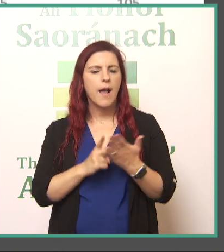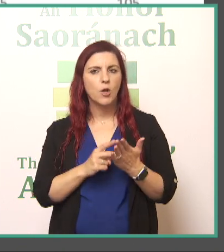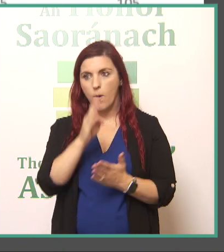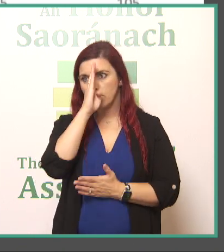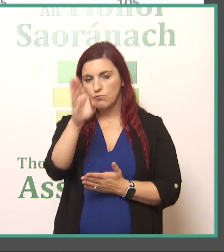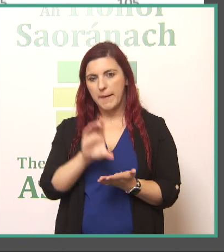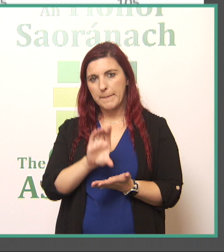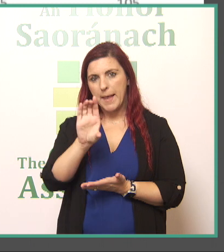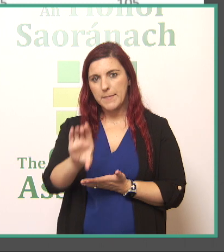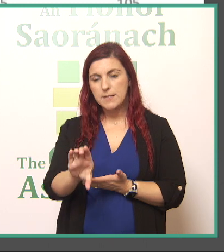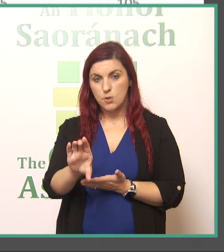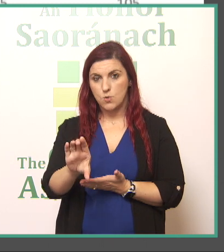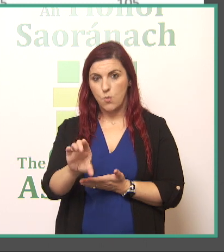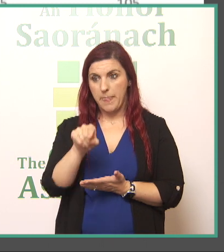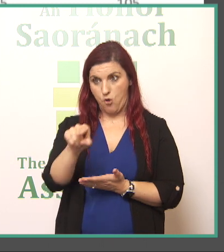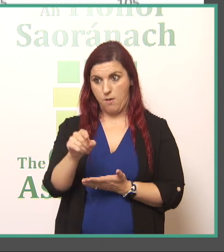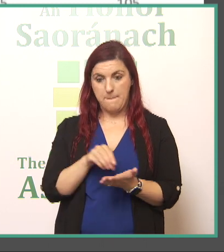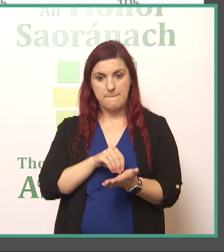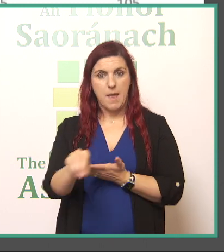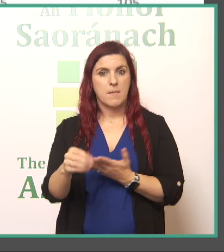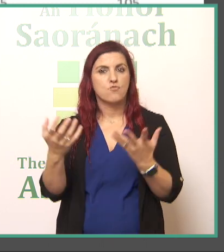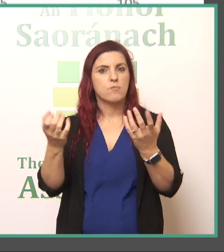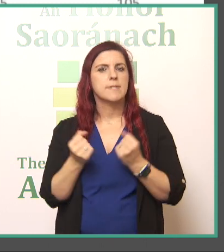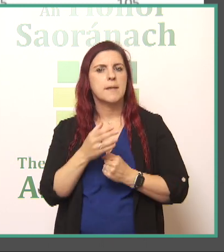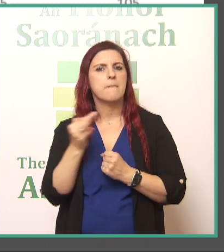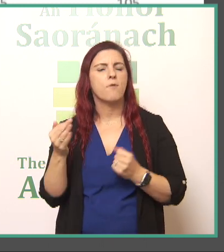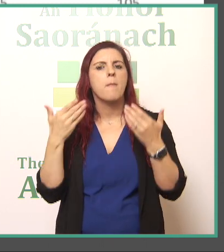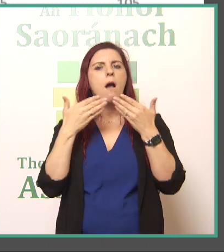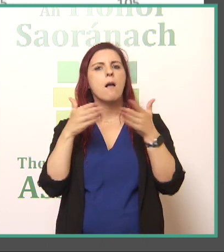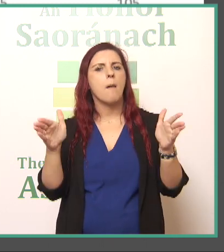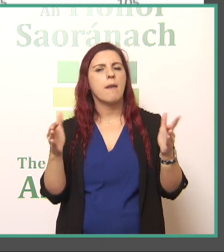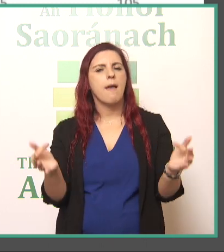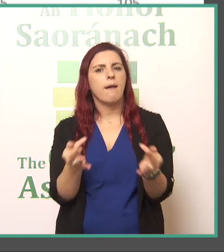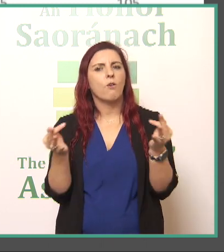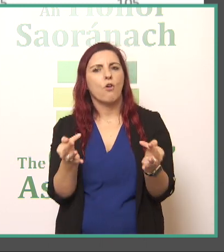or the payments that farmers receive through the common agricultural policy as a proportion